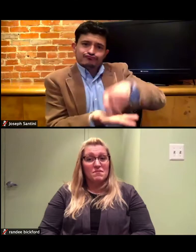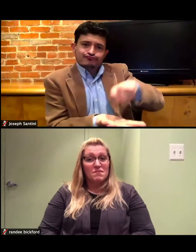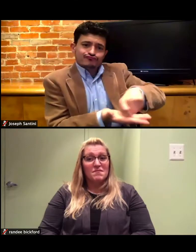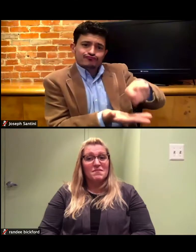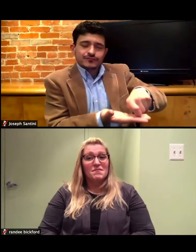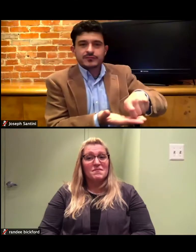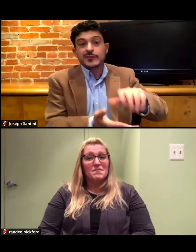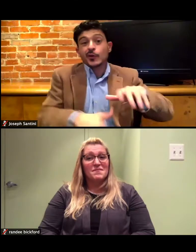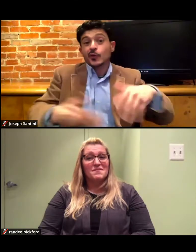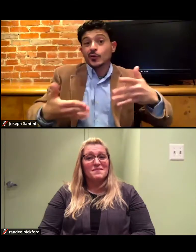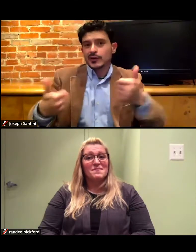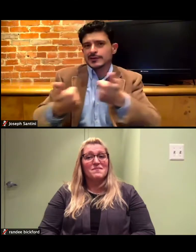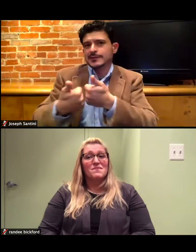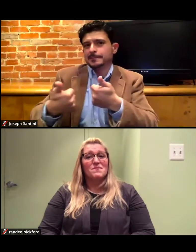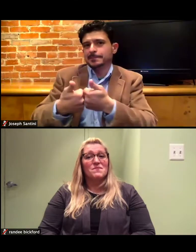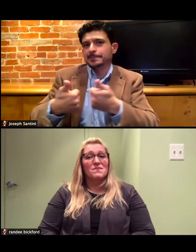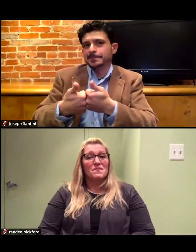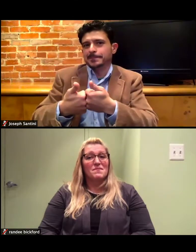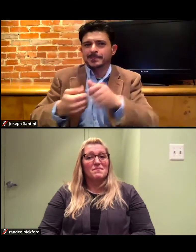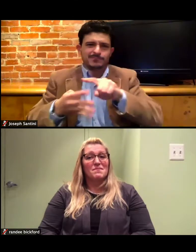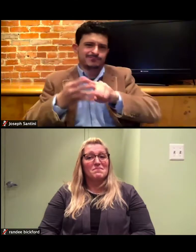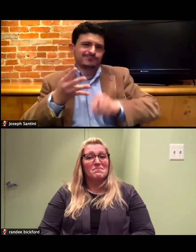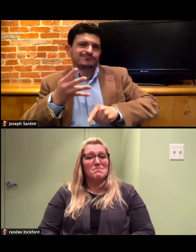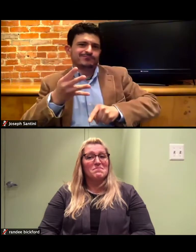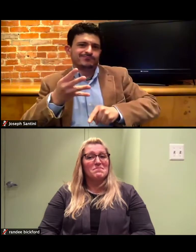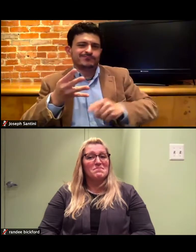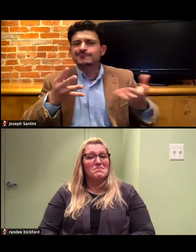worksheets that they write on, or games.